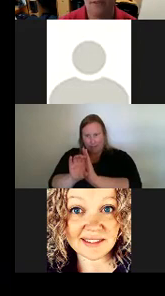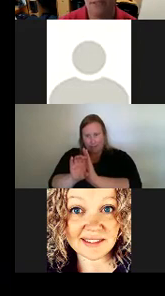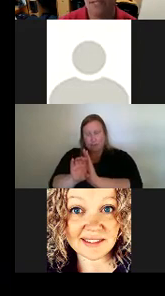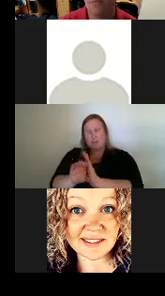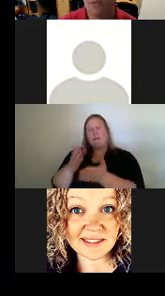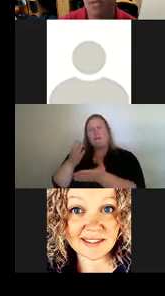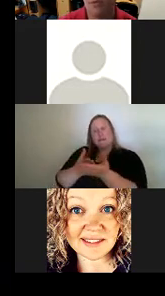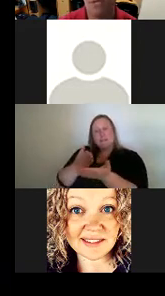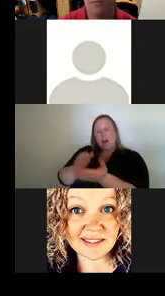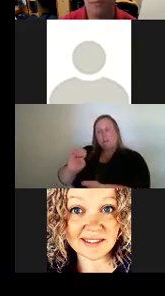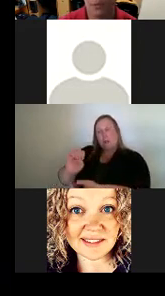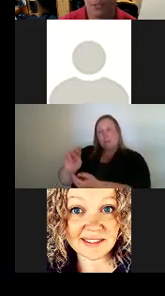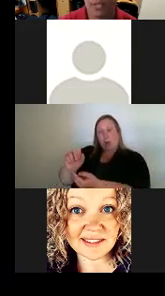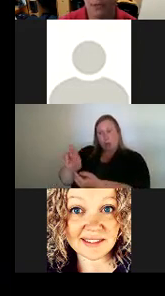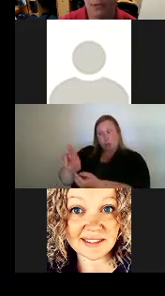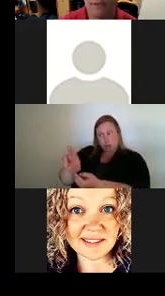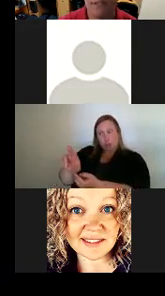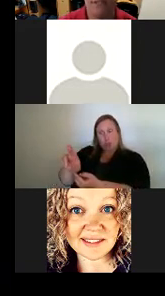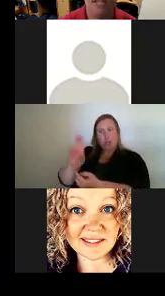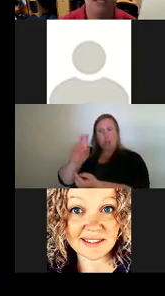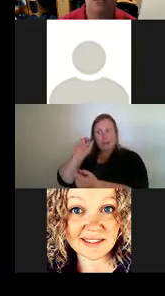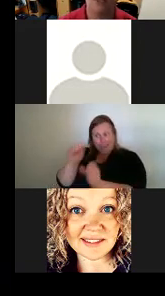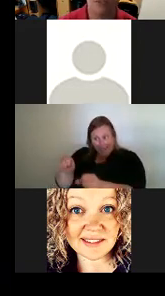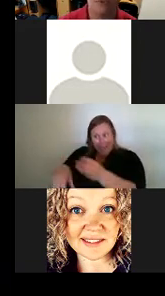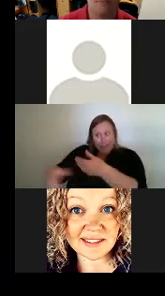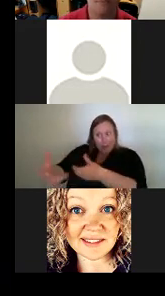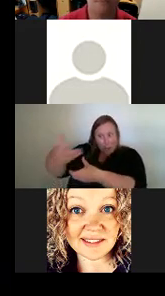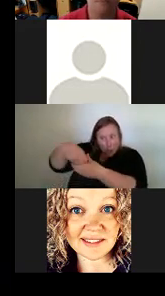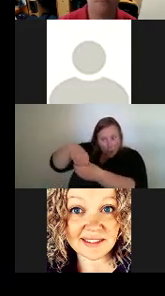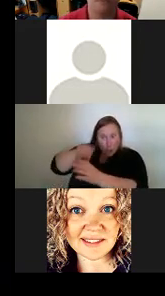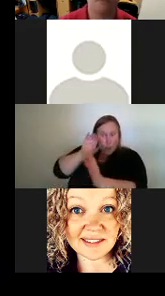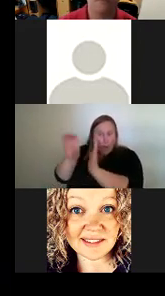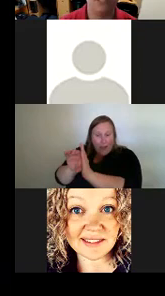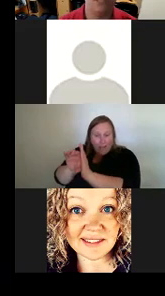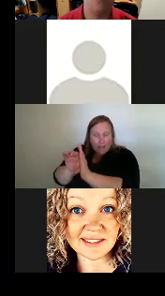GRAPHICS CAPABILITIES AND OTHERS DO NOT.